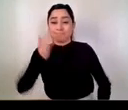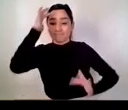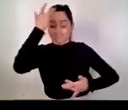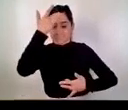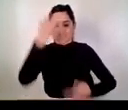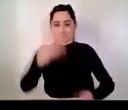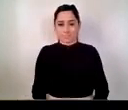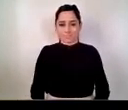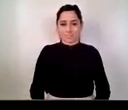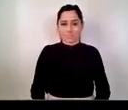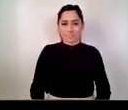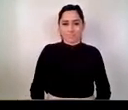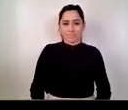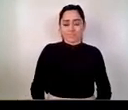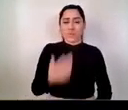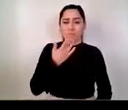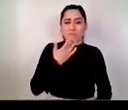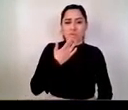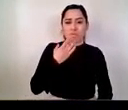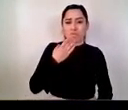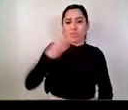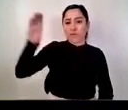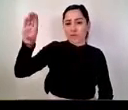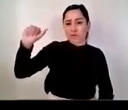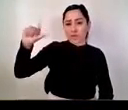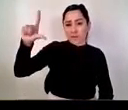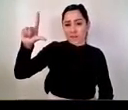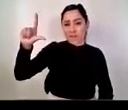They prefer eating foods that are high in calories and carbohydrates.